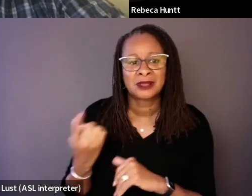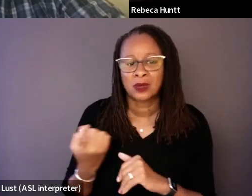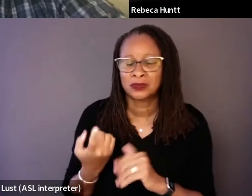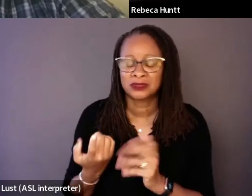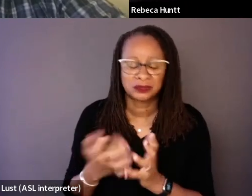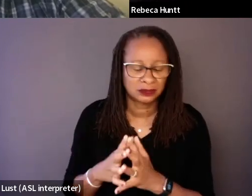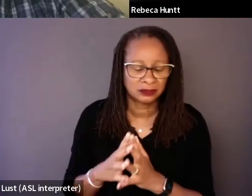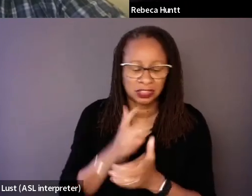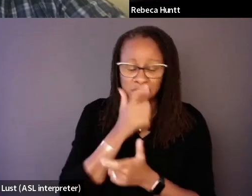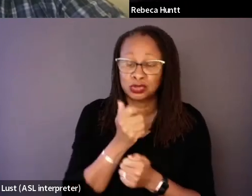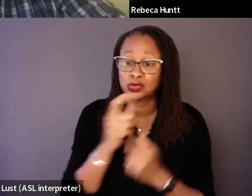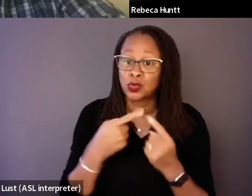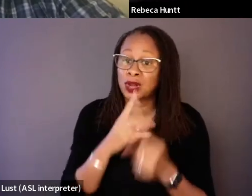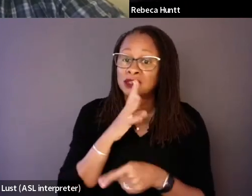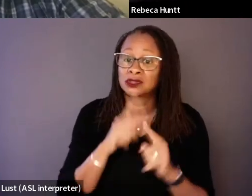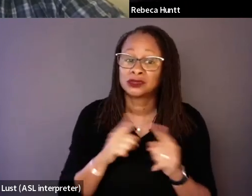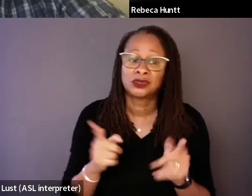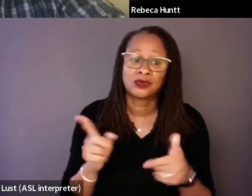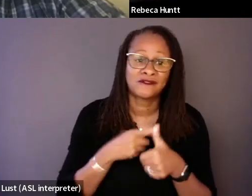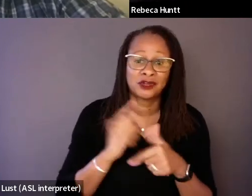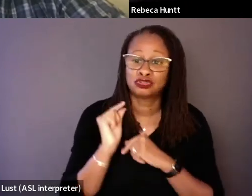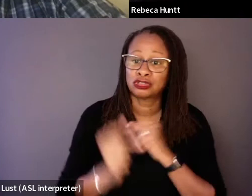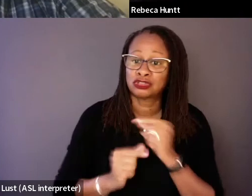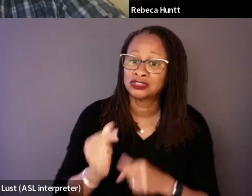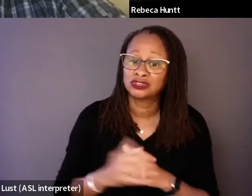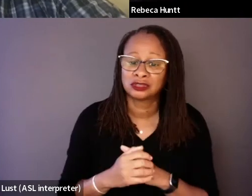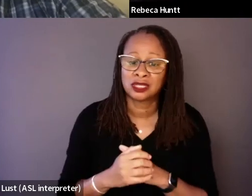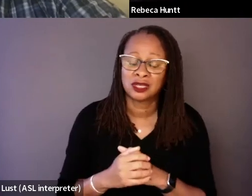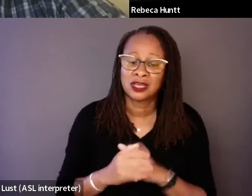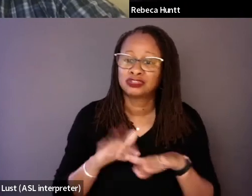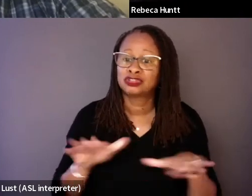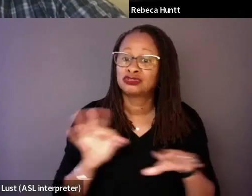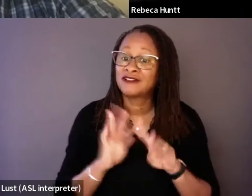that I always -- you know, I'm interested and want to talk to first generation, you know, children